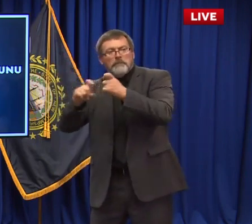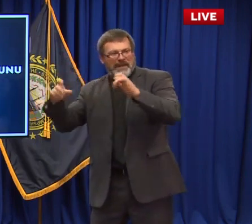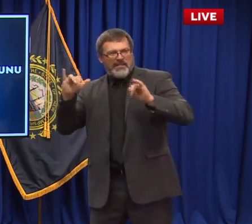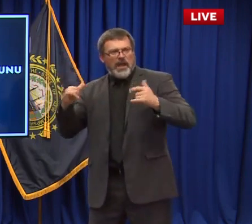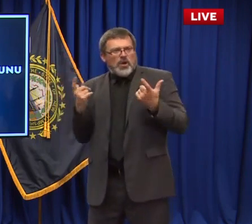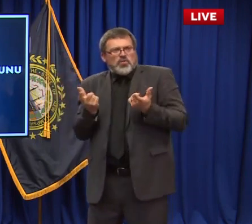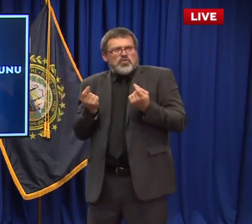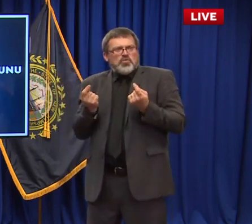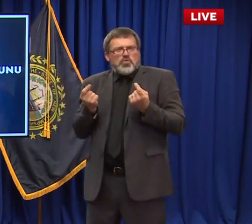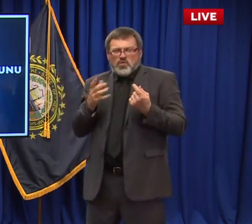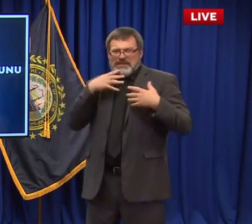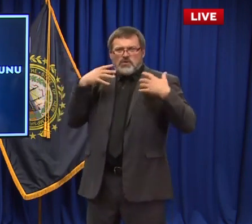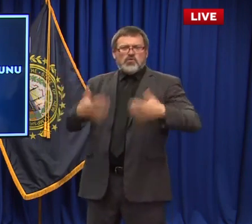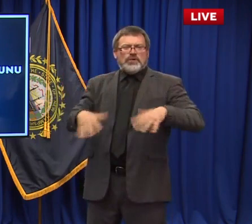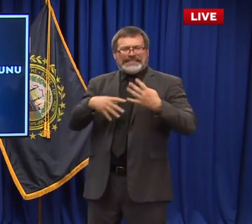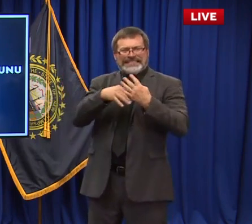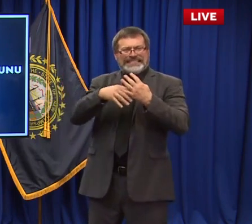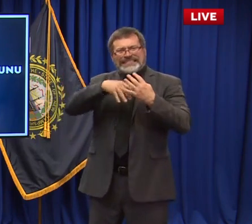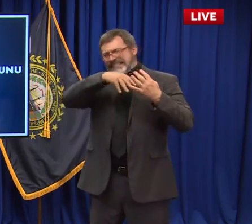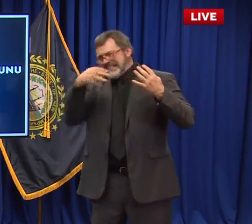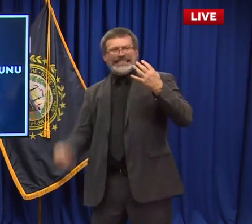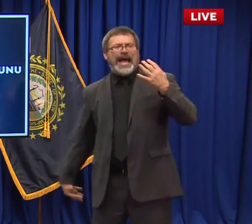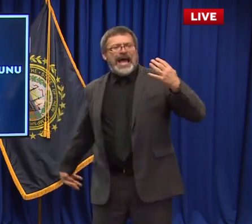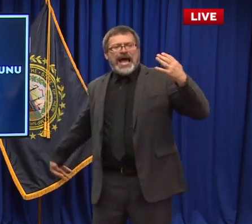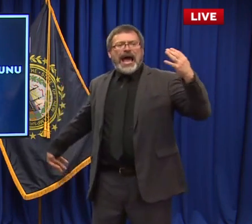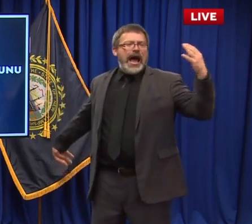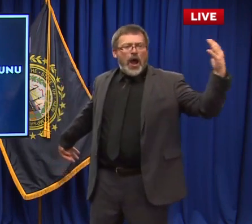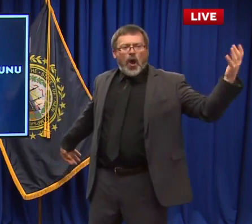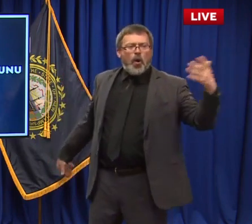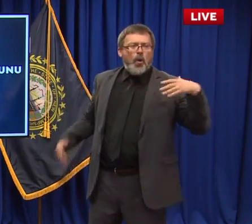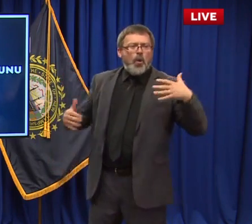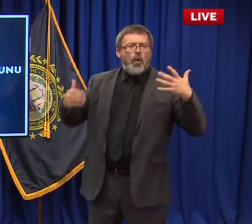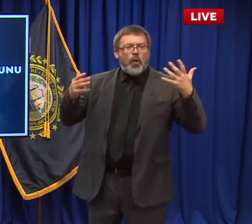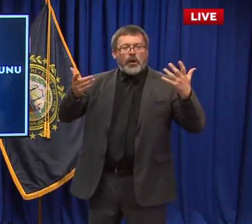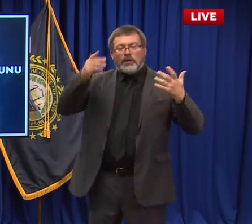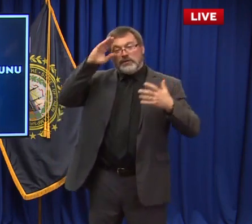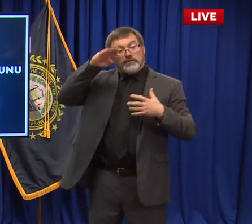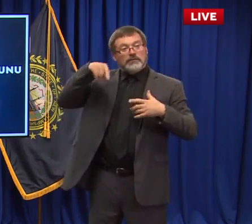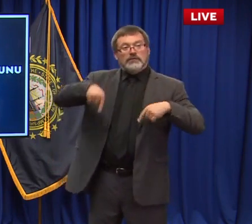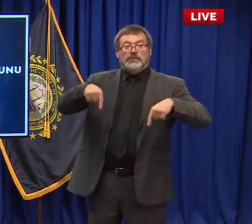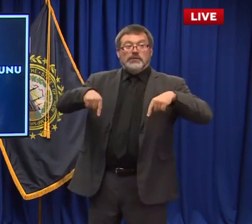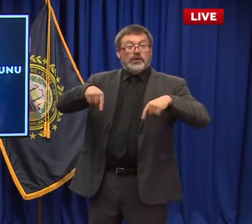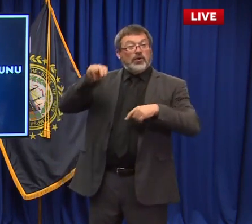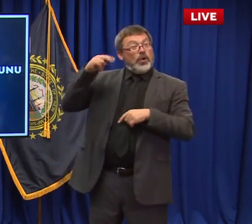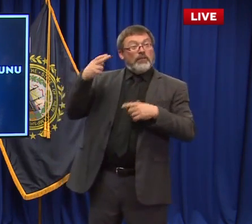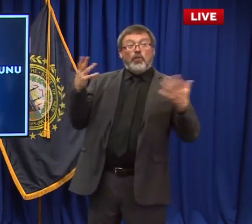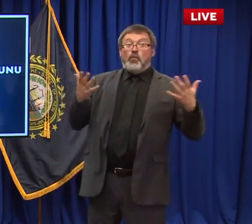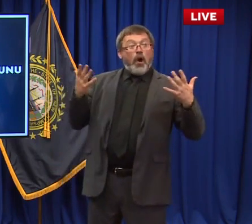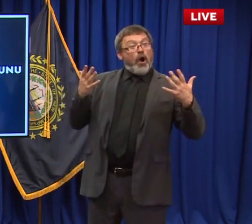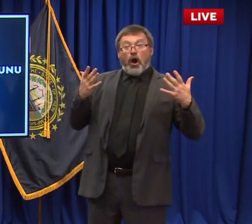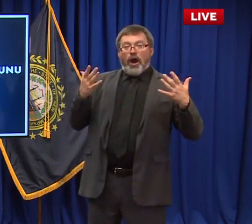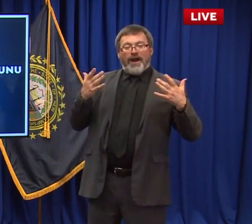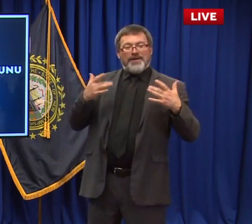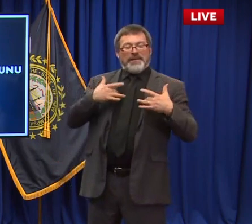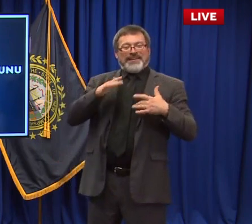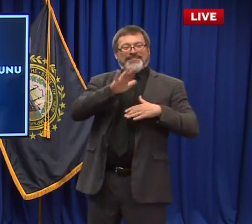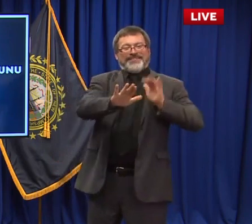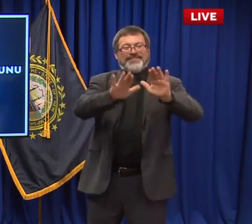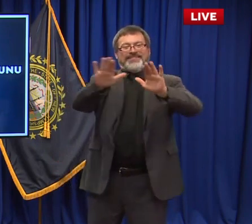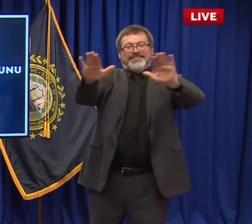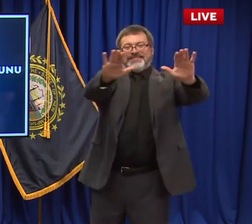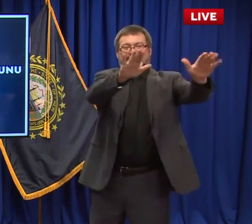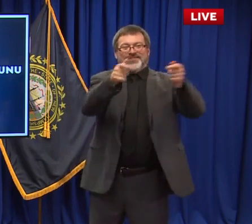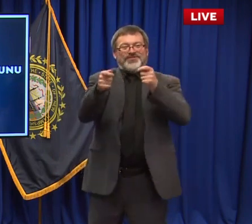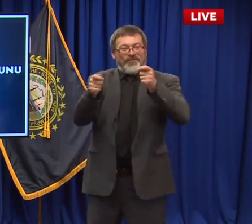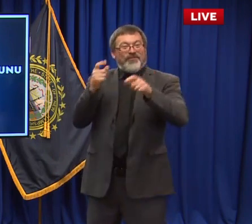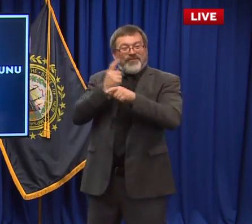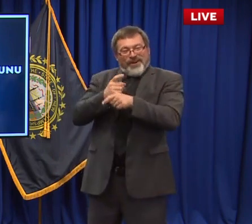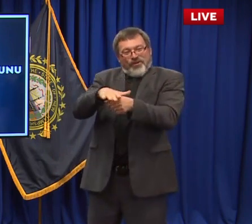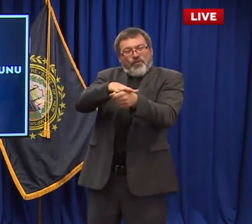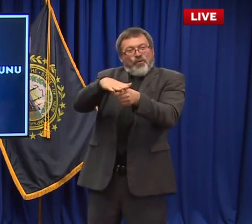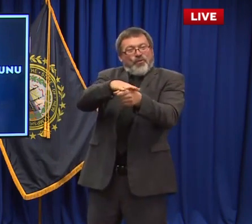THEY DID A GREAT JOB PUTTING EVERYTHING ON THE TABLE KNOWING THERE HAS TO BE SOME FLEXIBILITY AT THE LOCAL LEVEL -- WHICH WE CHAMPION IN THE STATE.